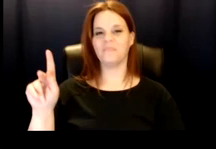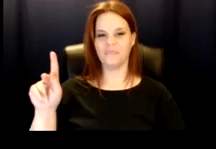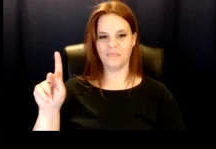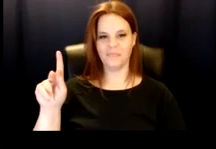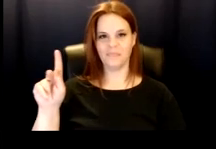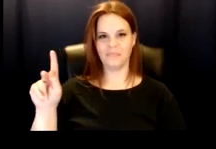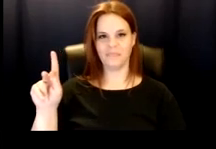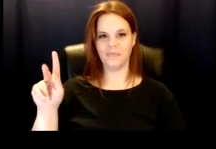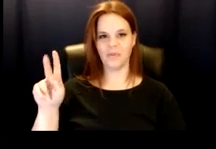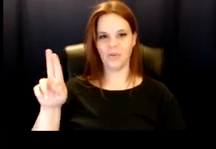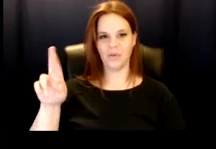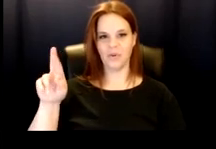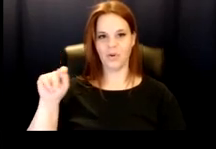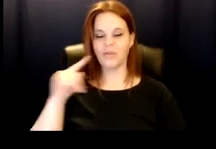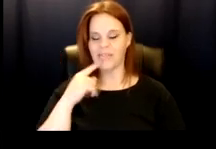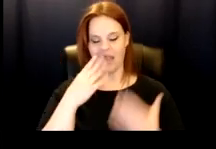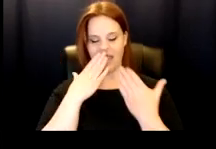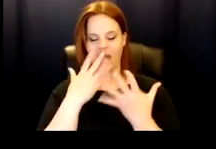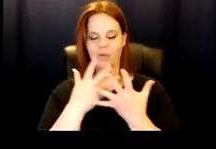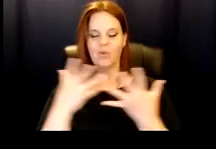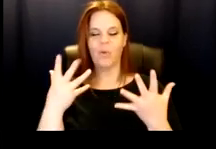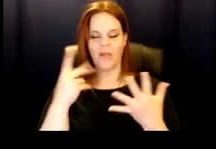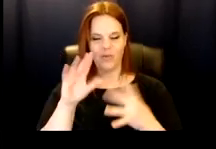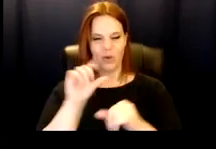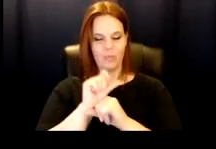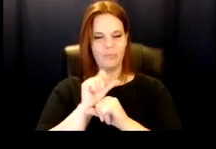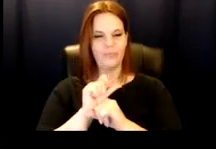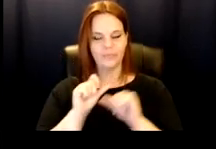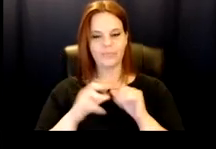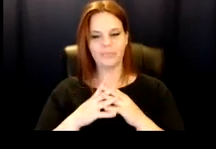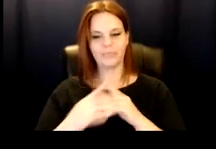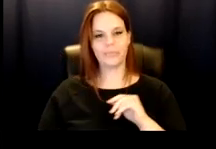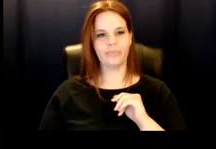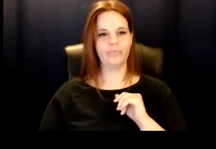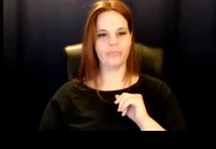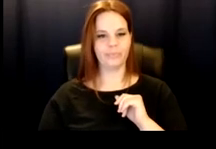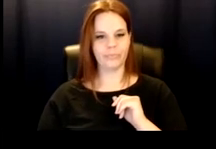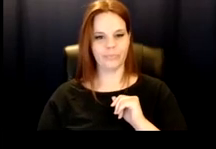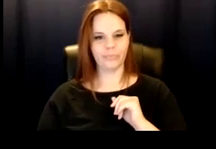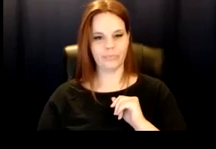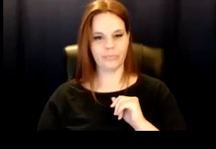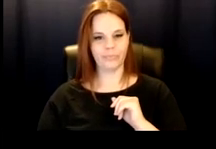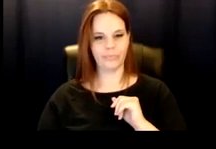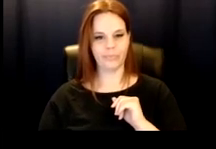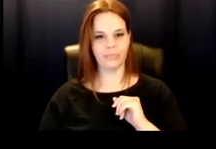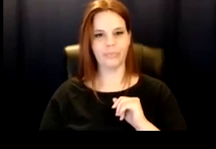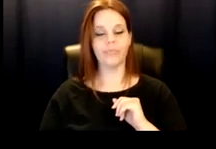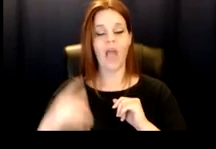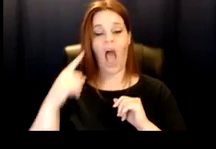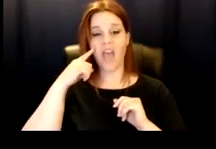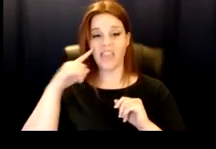know this represents ongoing work. I think we have got Phil on, the technical issues